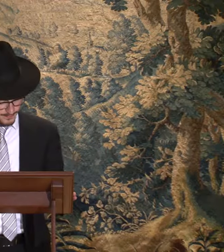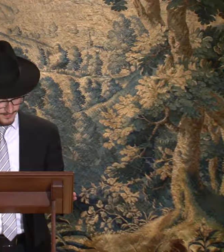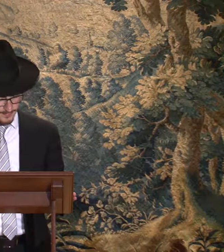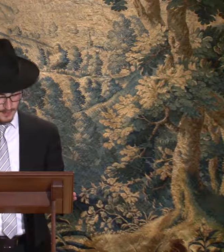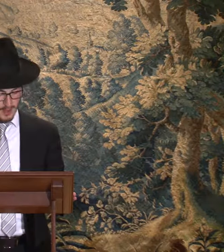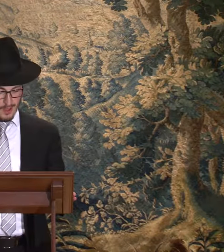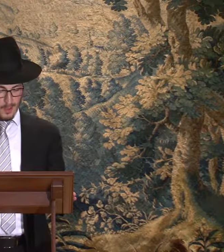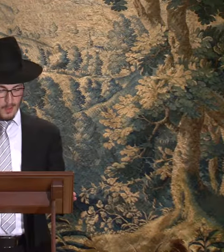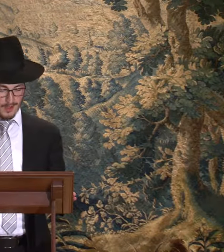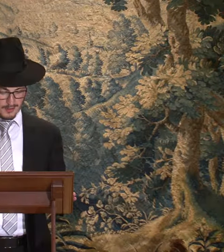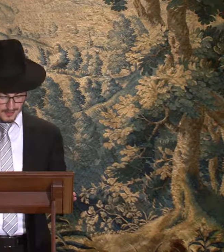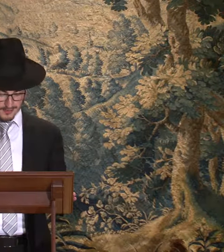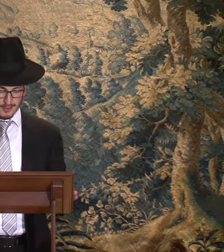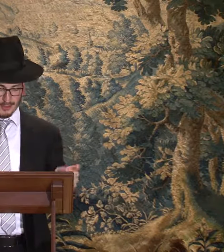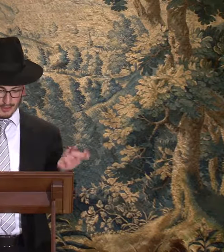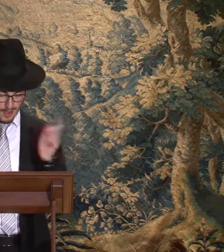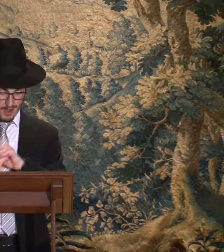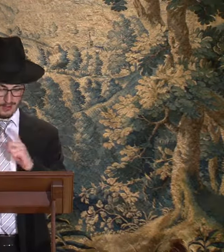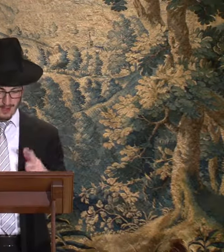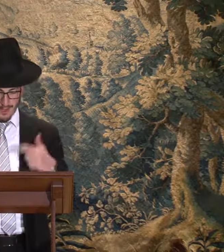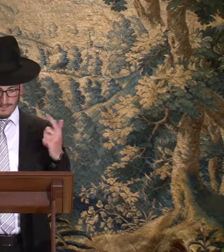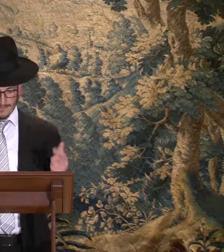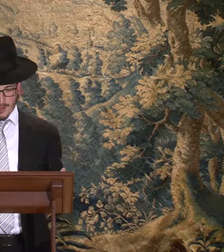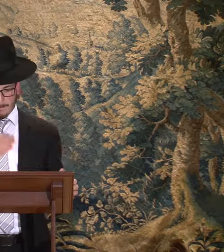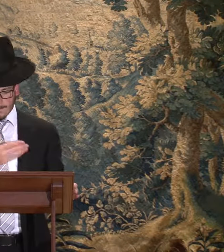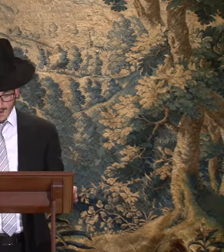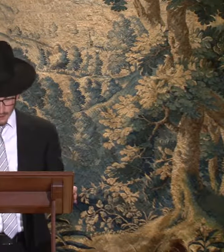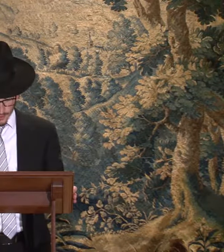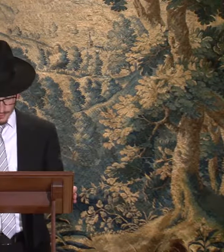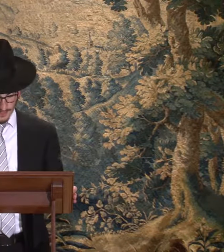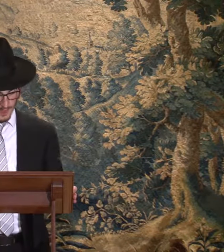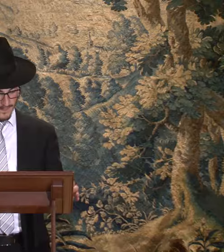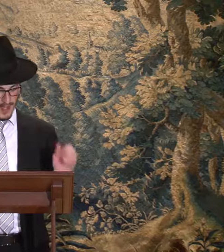person that I am today. Yeshivas Nefesh Dovid changes lives for